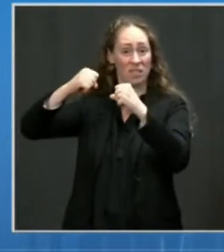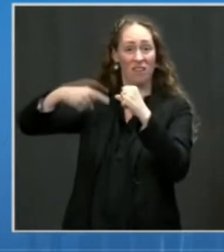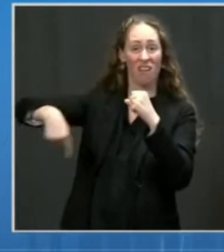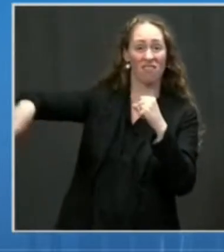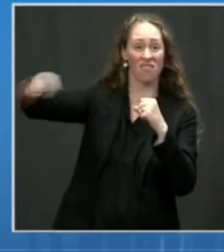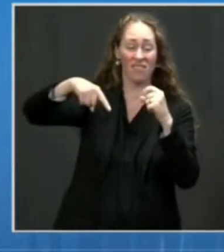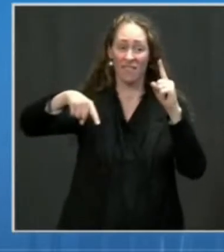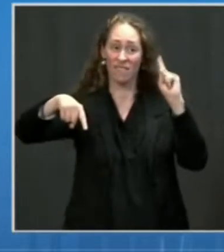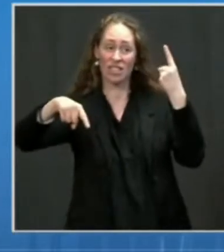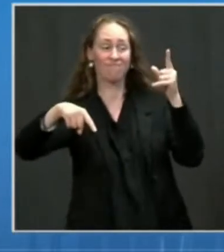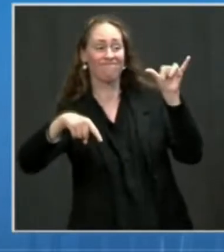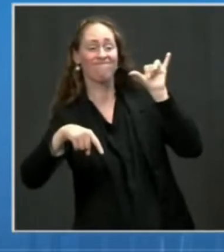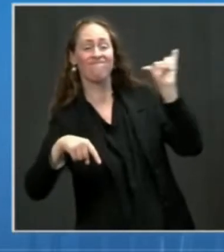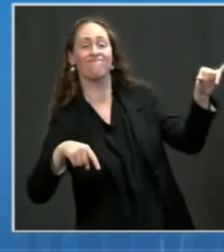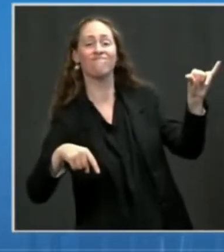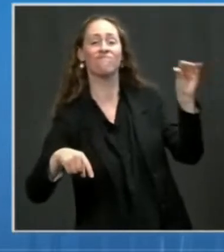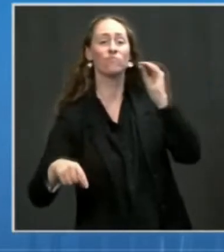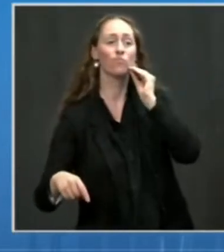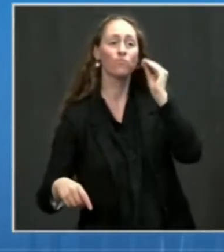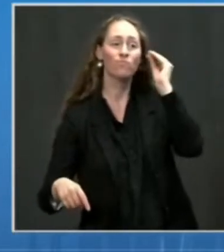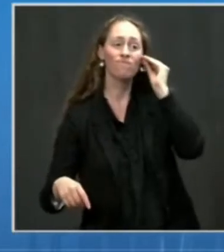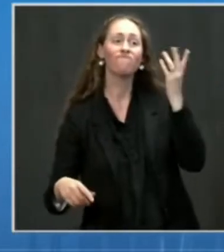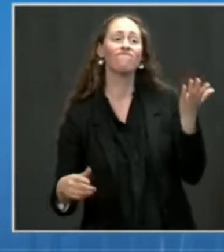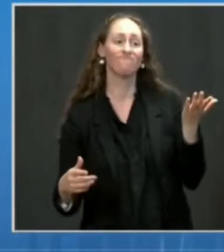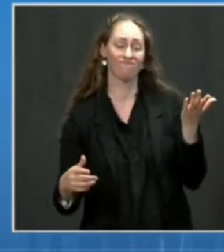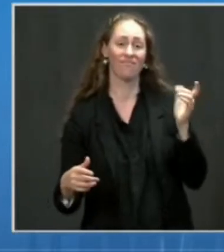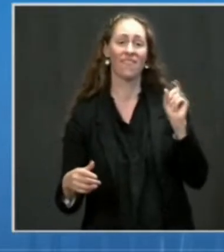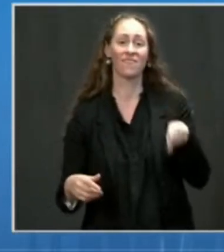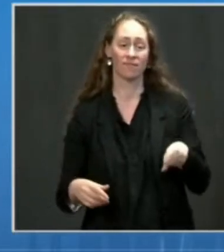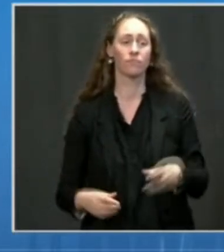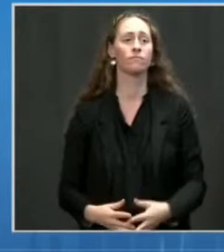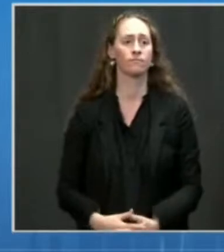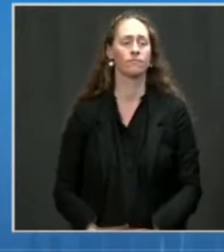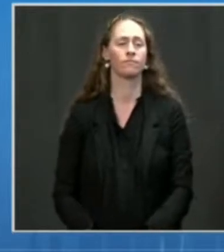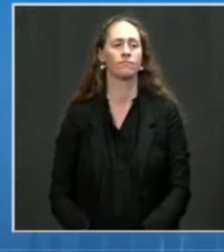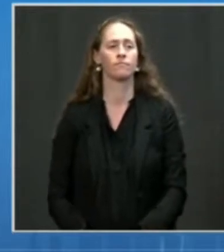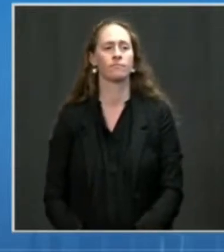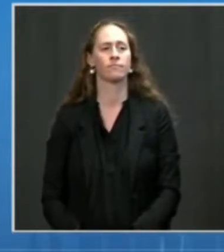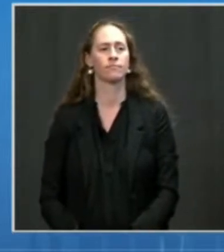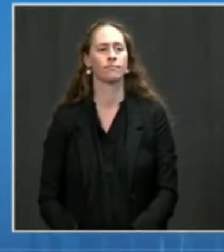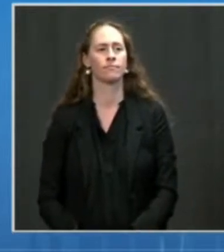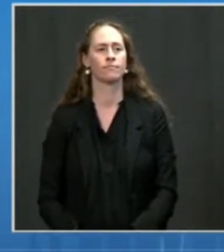YOU'RE VACCINATED IS STRAIGHTBARD. . YOU ARE DOING THE RIGHT THING